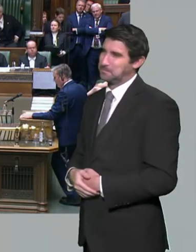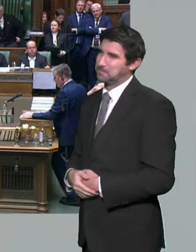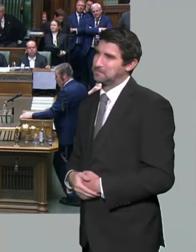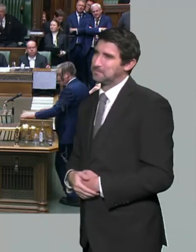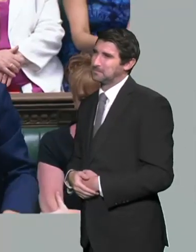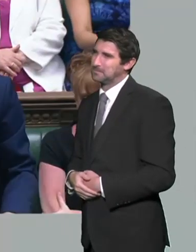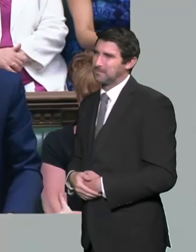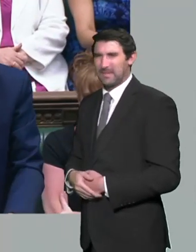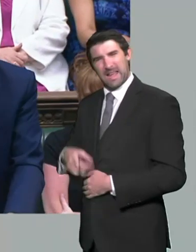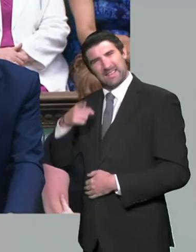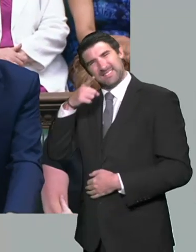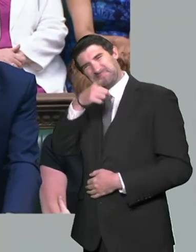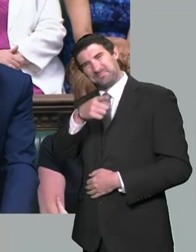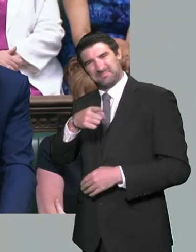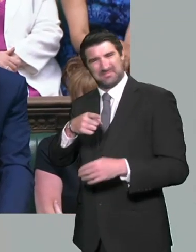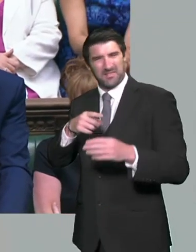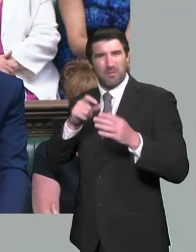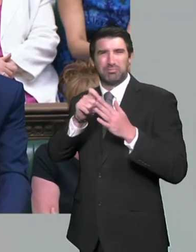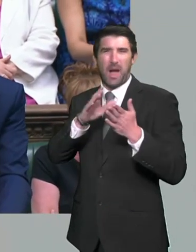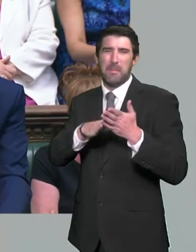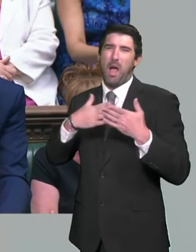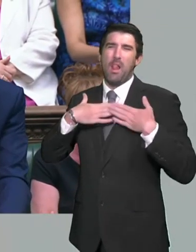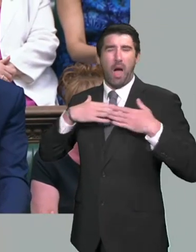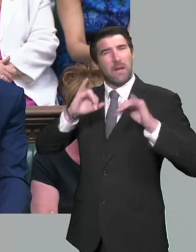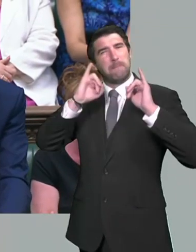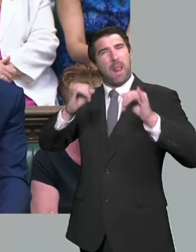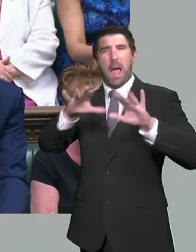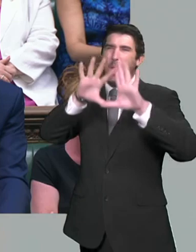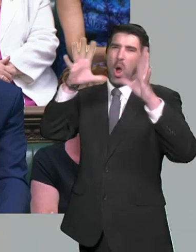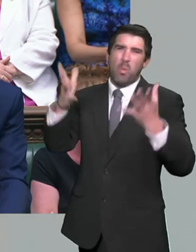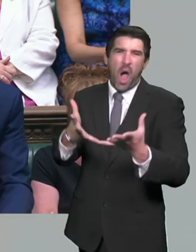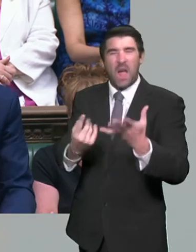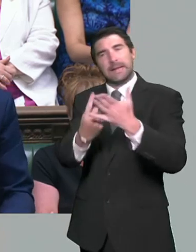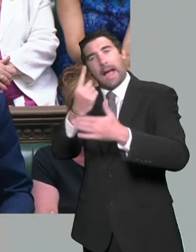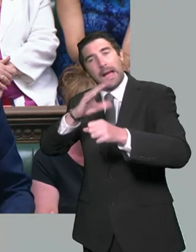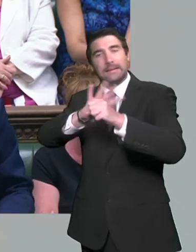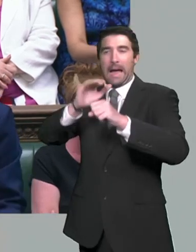forces, but global forces are just that: global—everybody faces them.